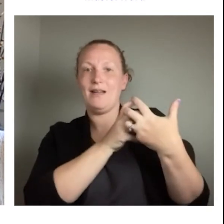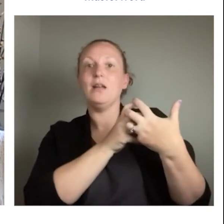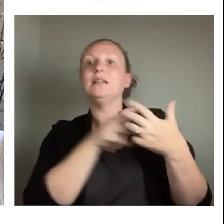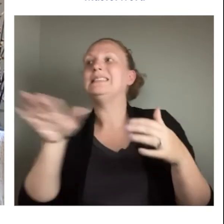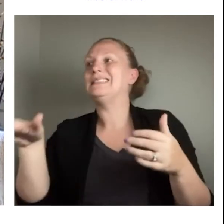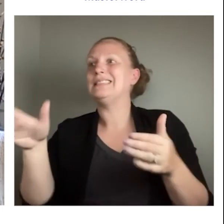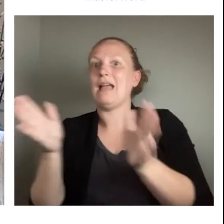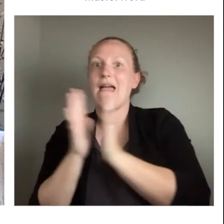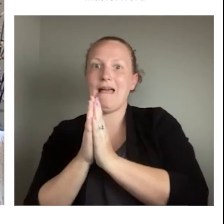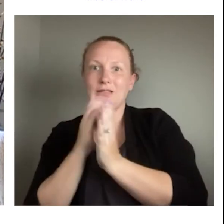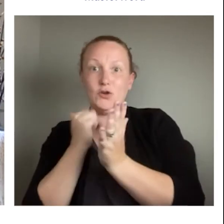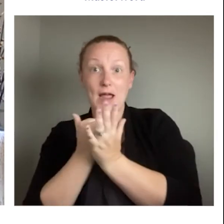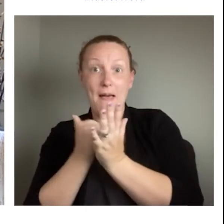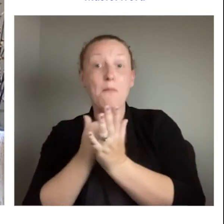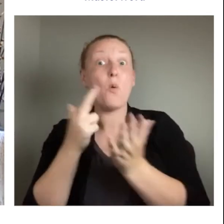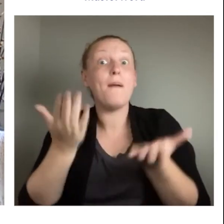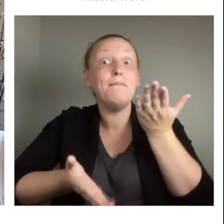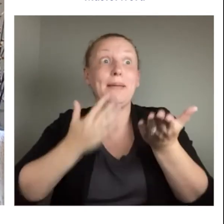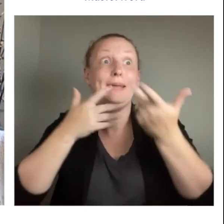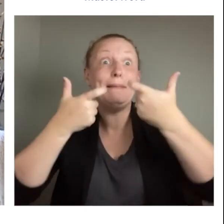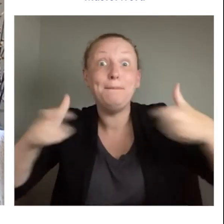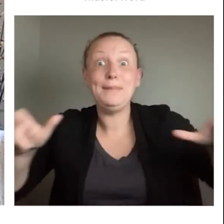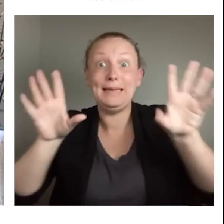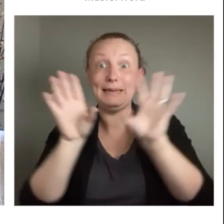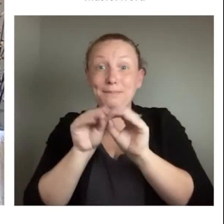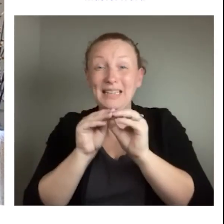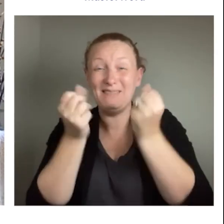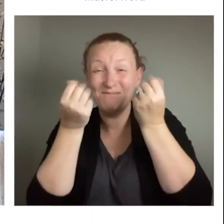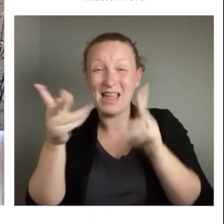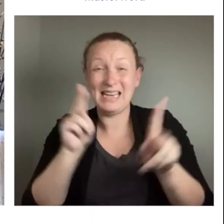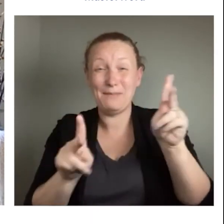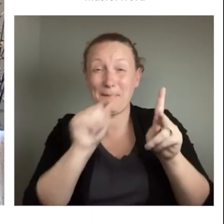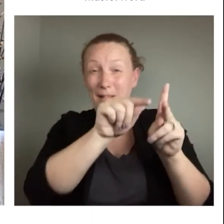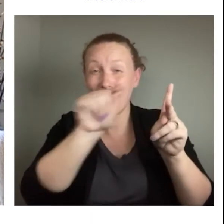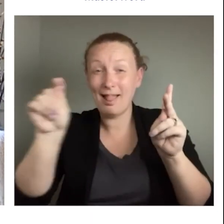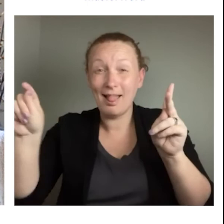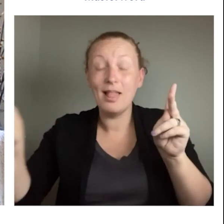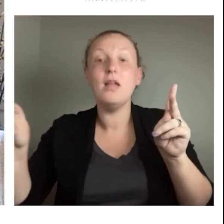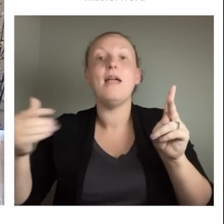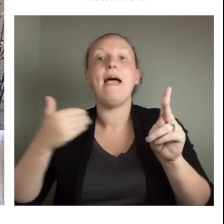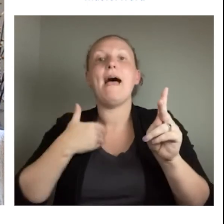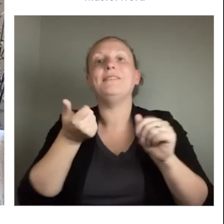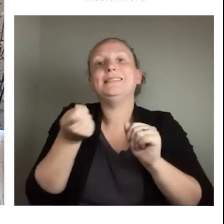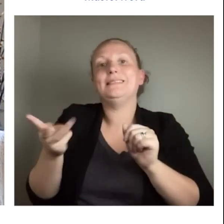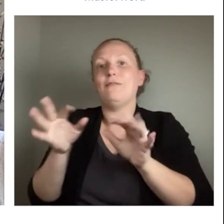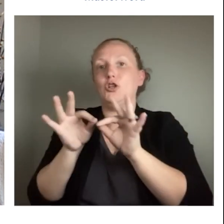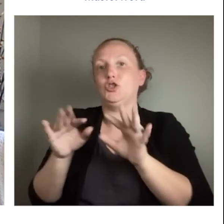two or three interpreters is good in case you're choking, forget something, you cannot present the power point,